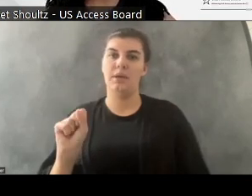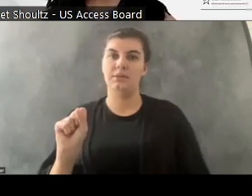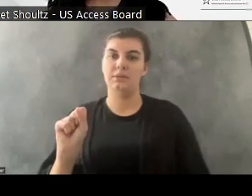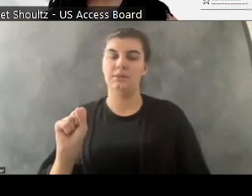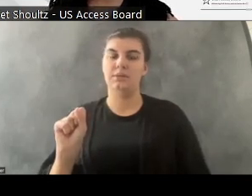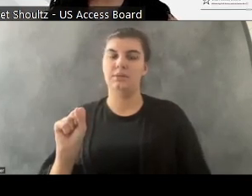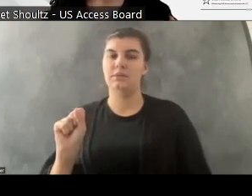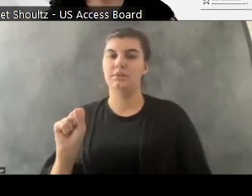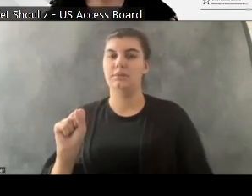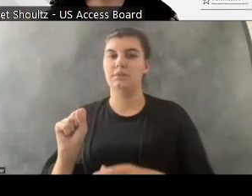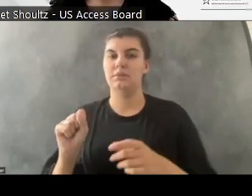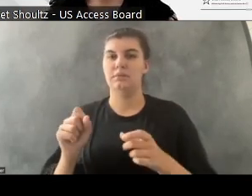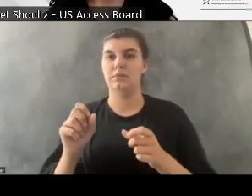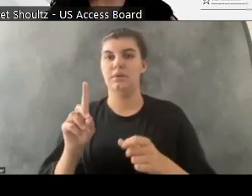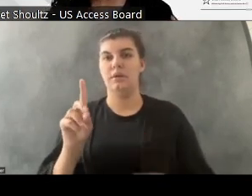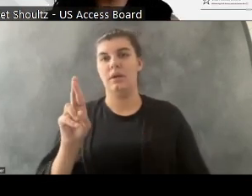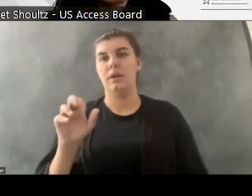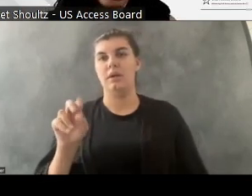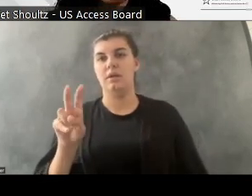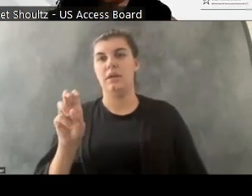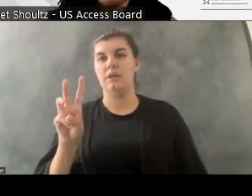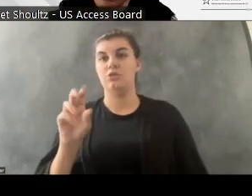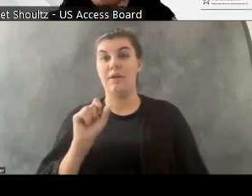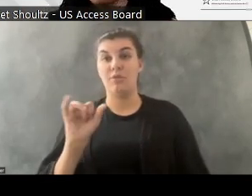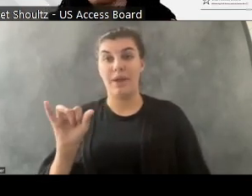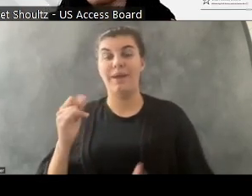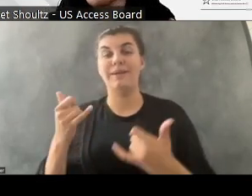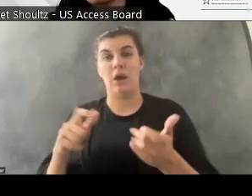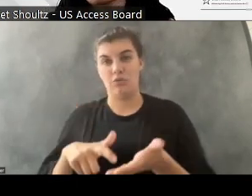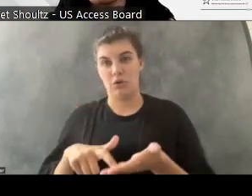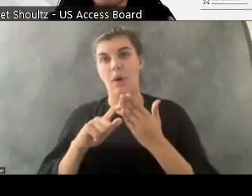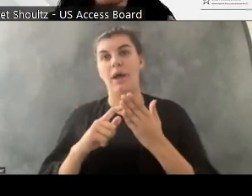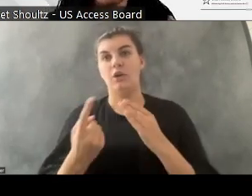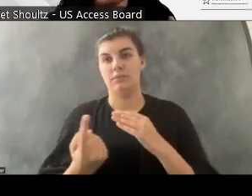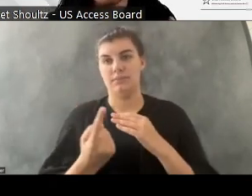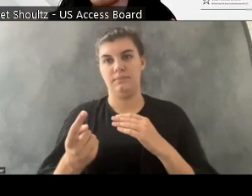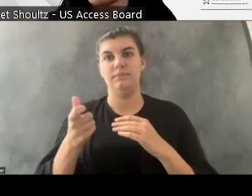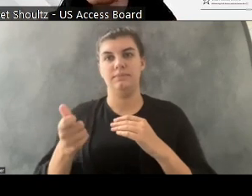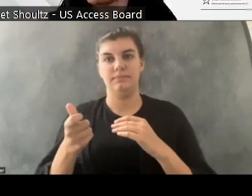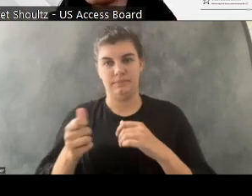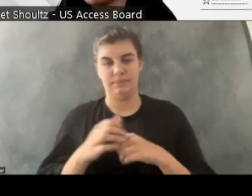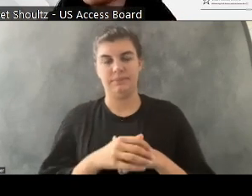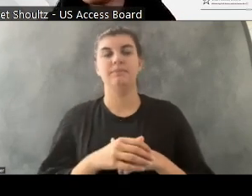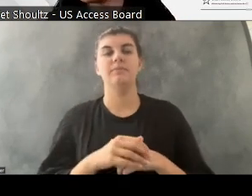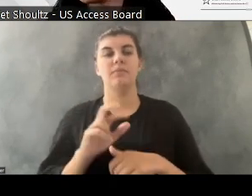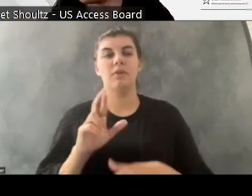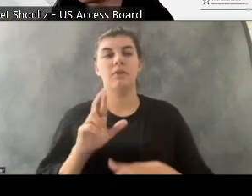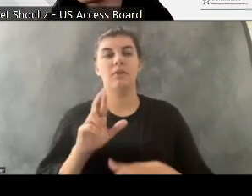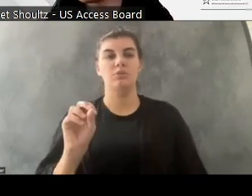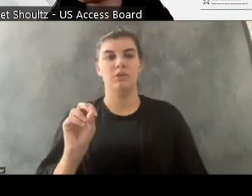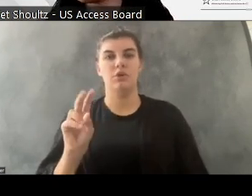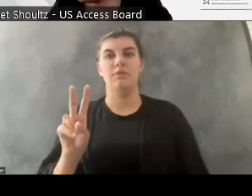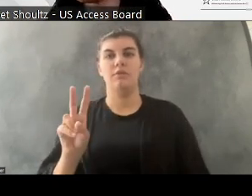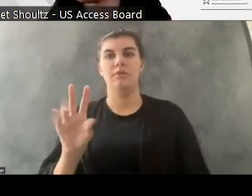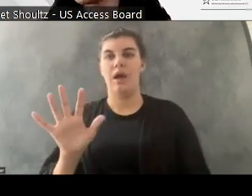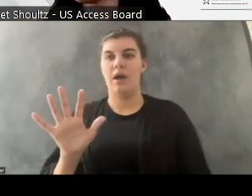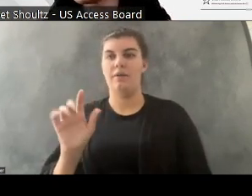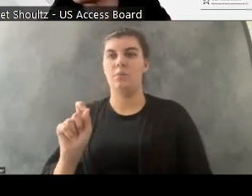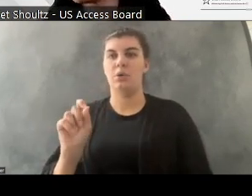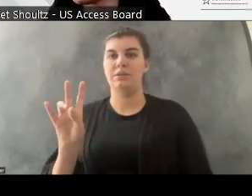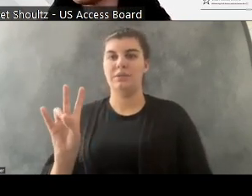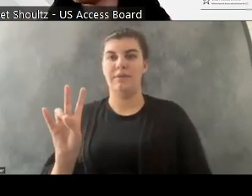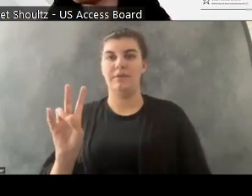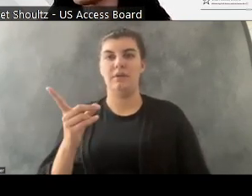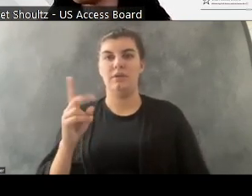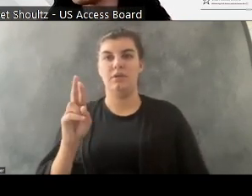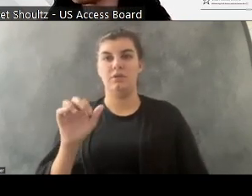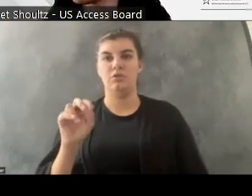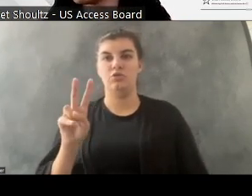surfaces at driveways. It is now required, so it's now a standalone provision at R205.7 Driveways.